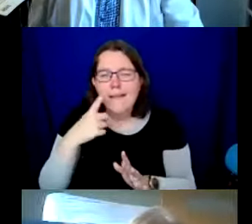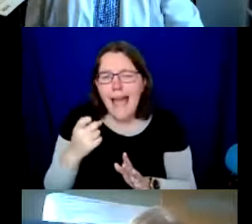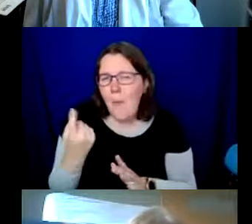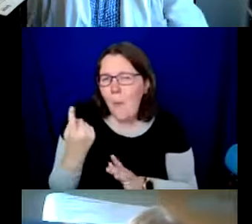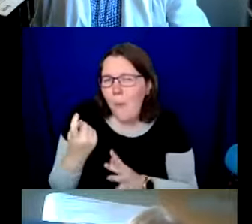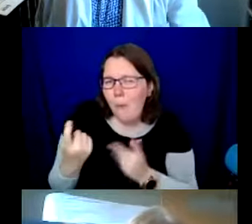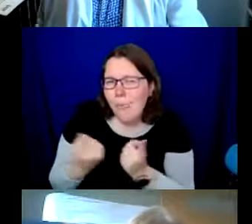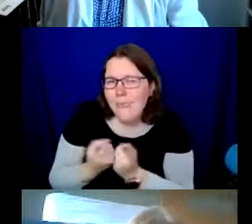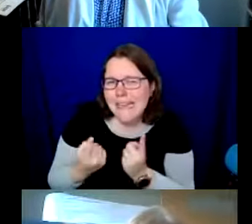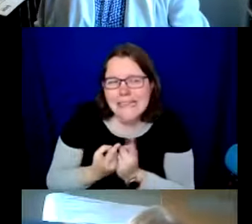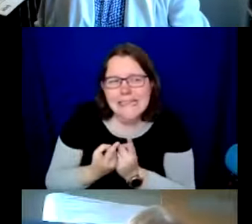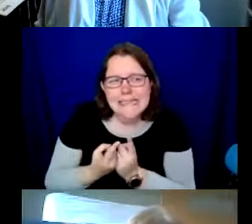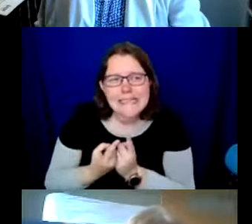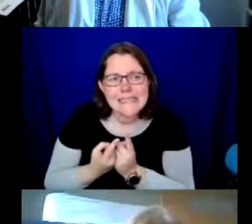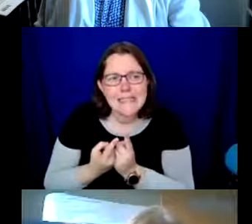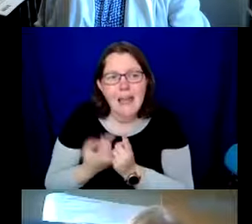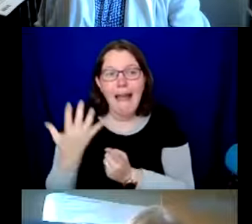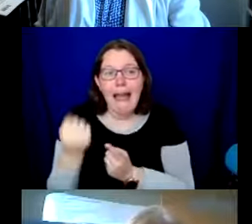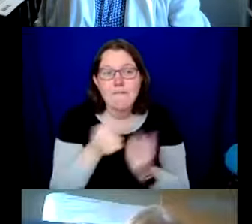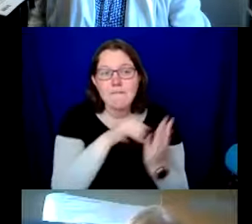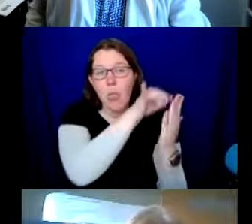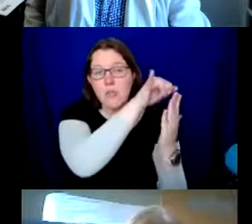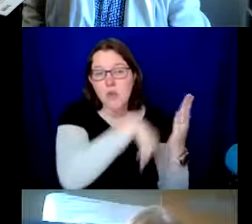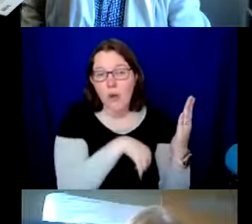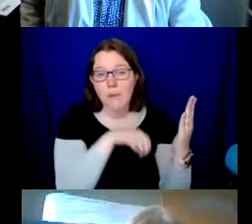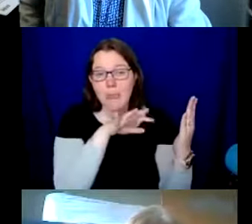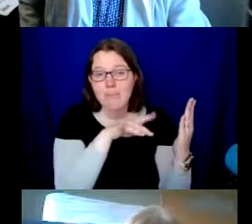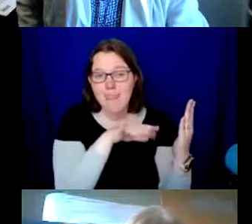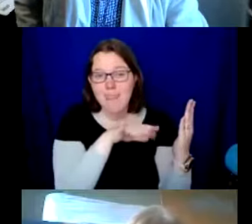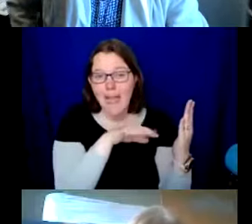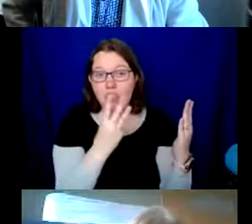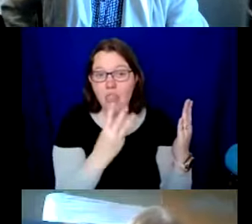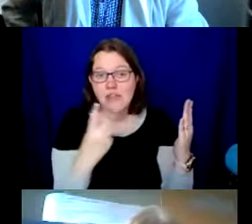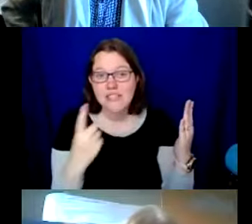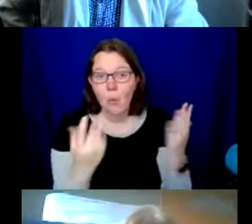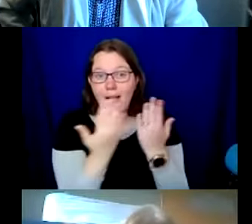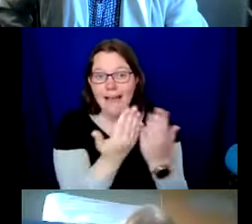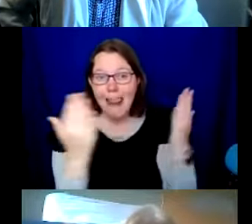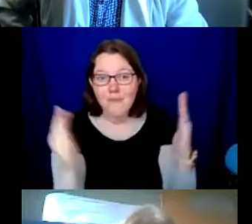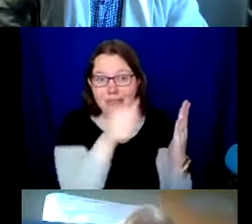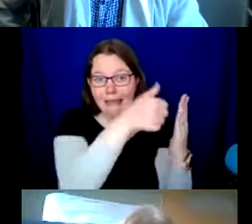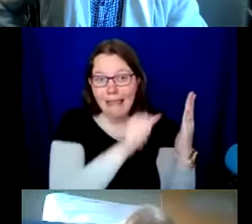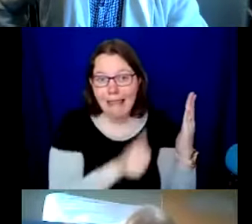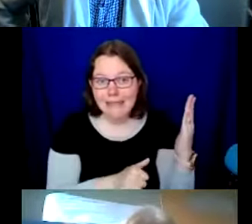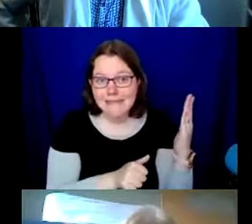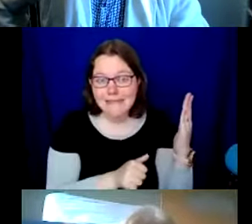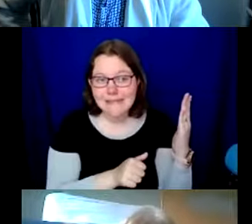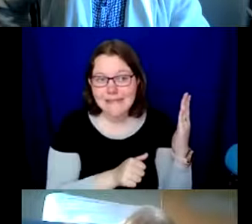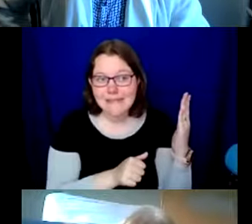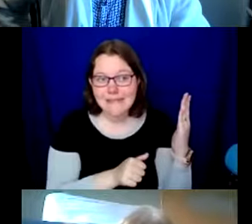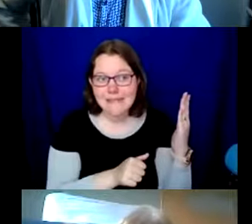i've got the document open that's got the 31 galleries on it oh yeah and it's i i have